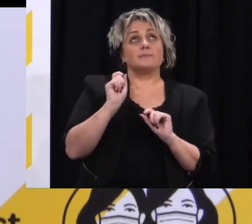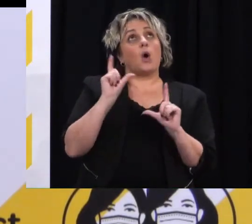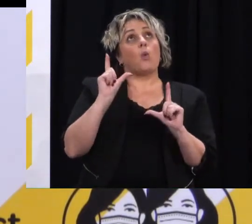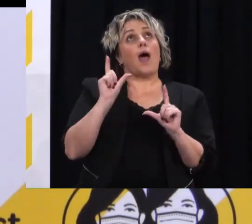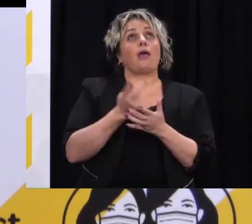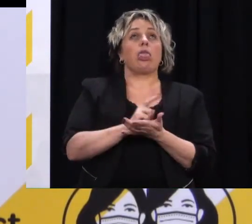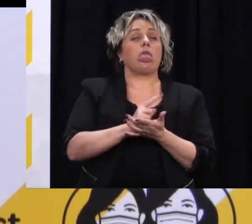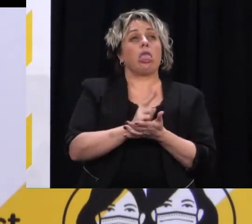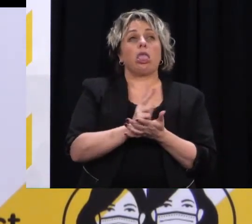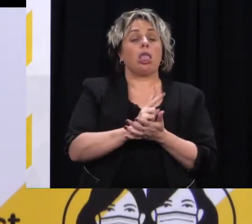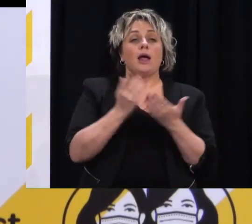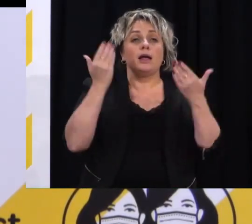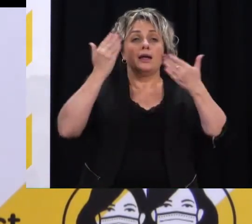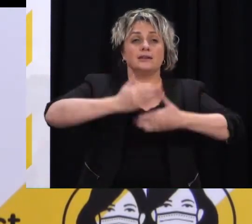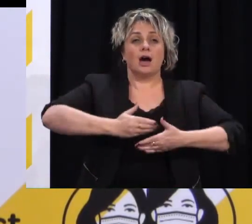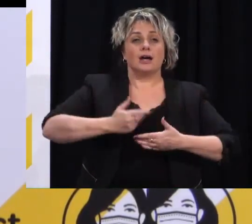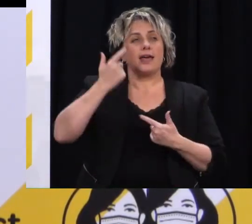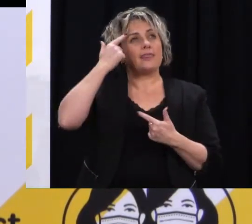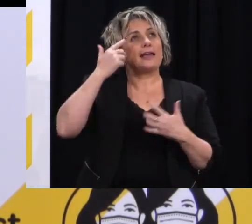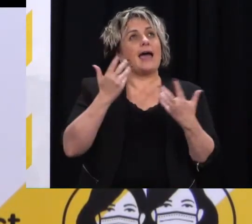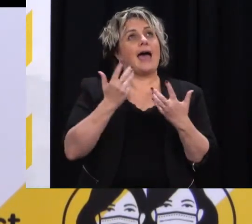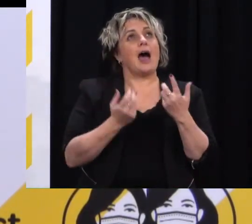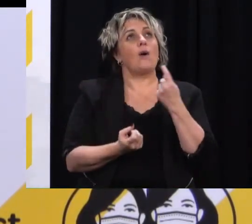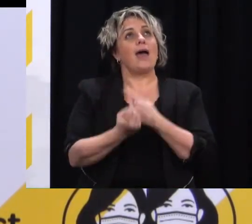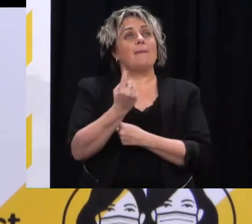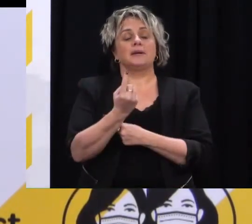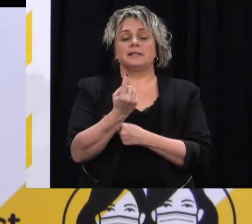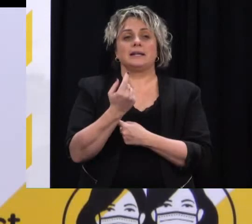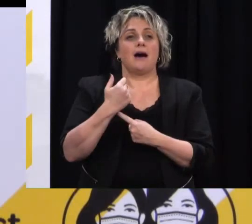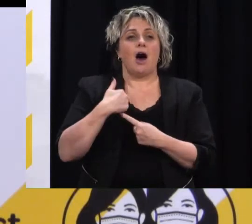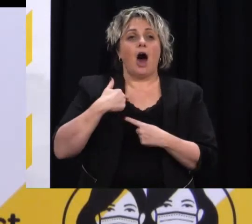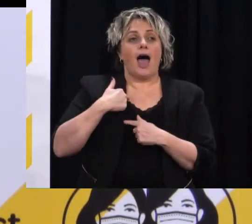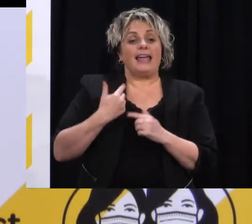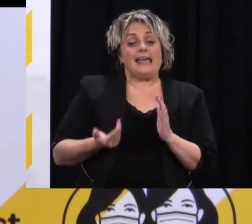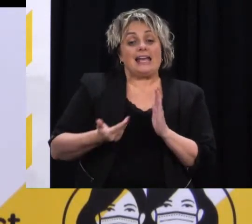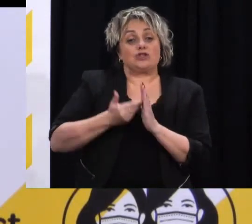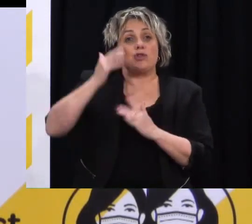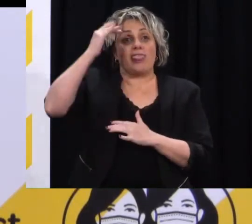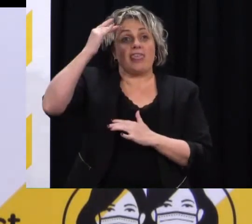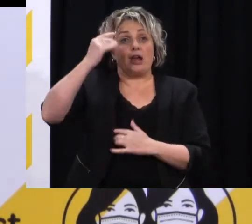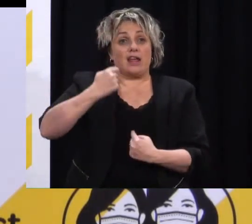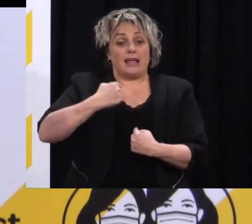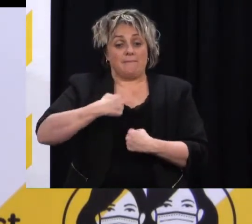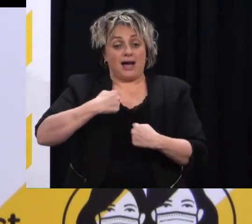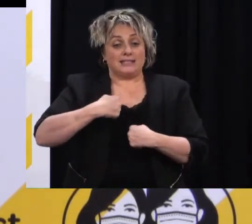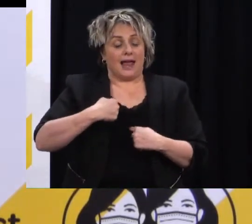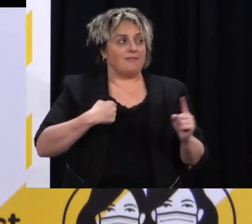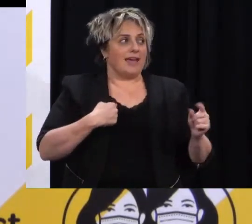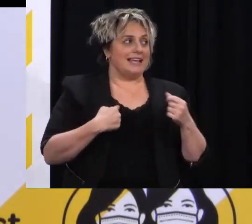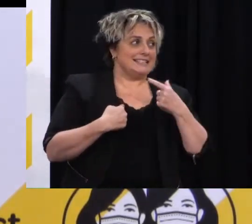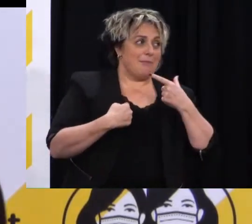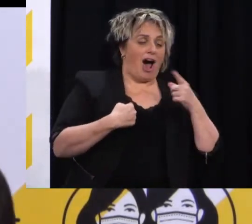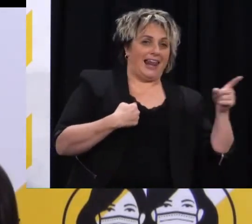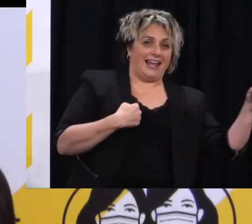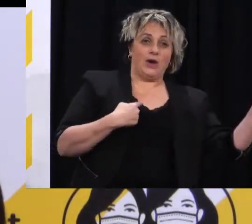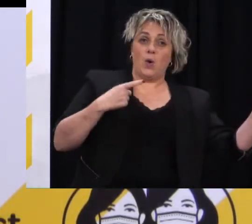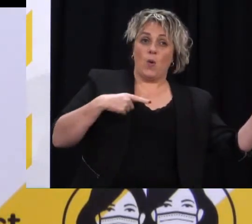haven't eliminated? >> I lie awake at night thinking about